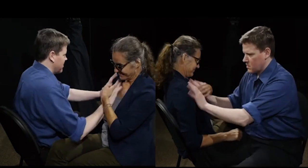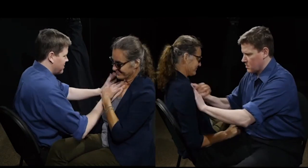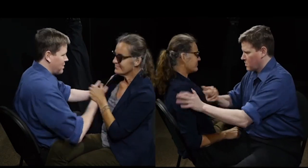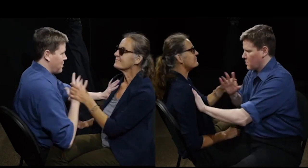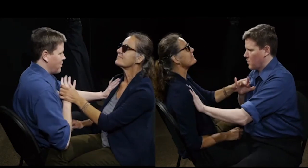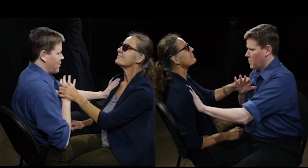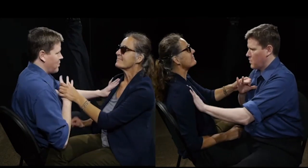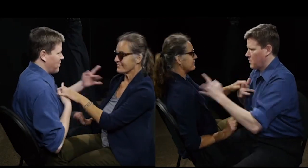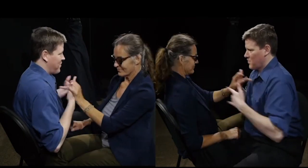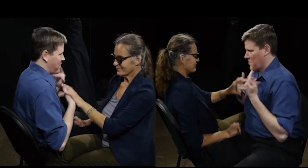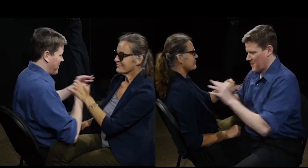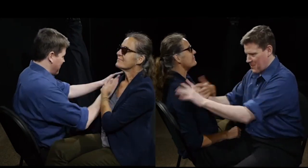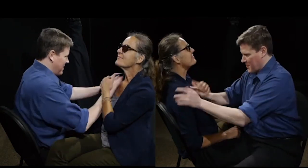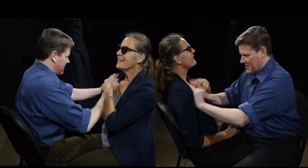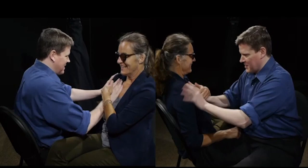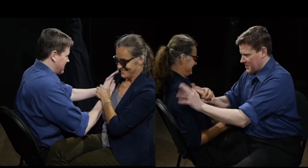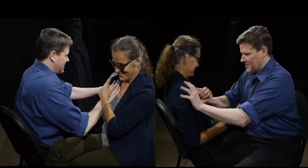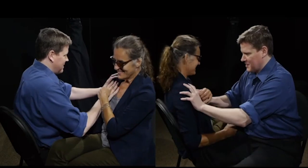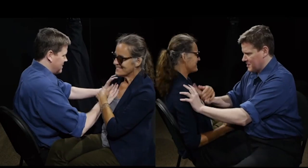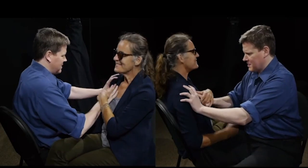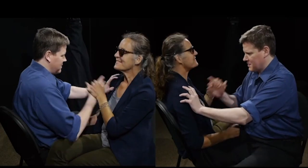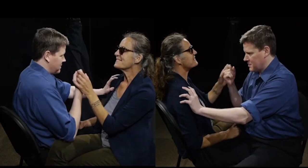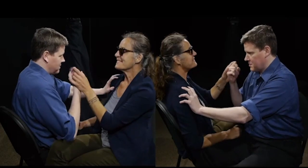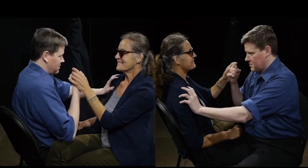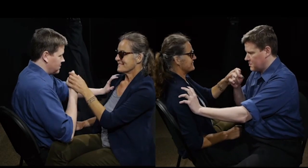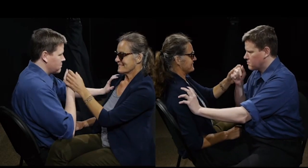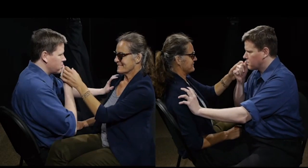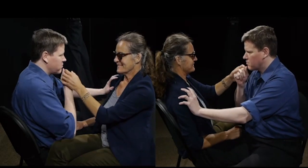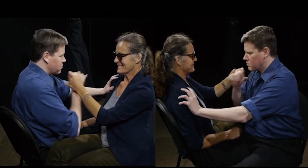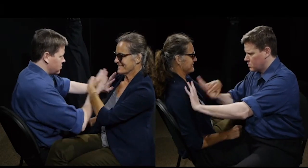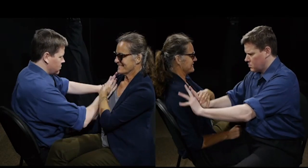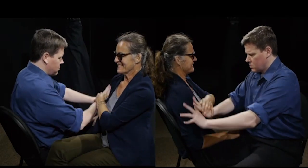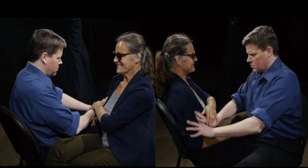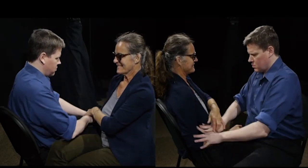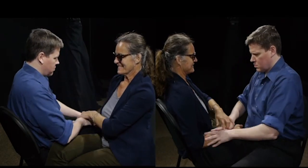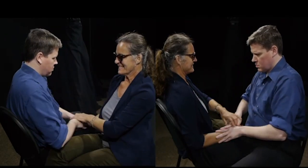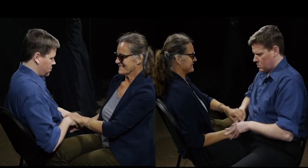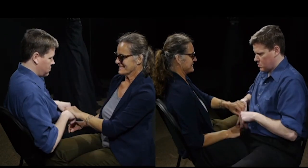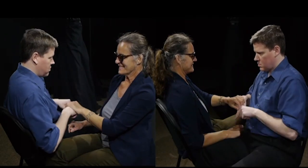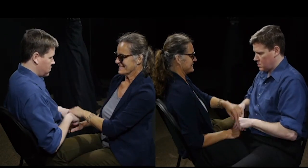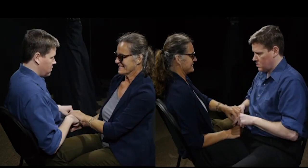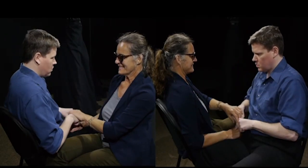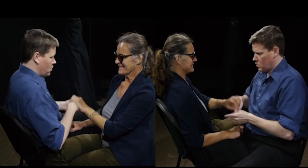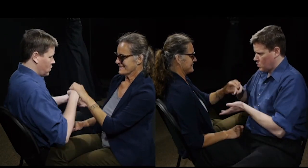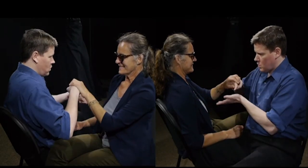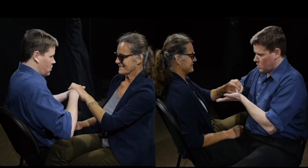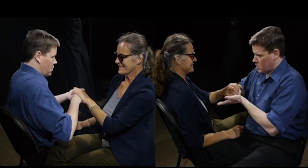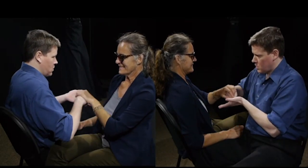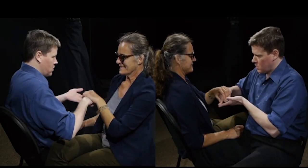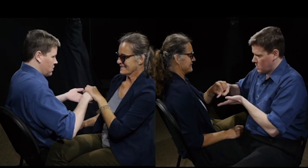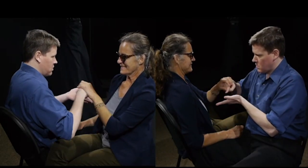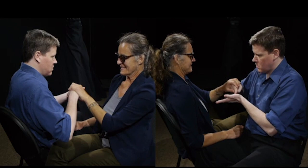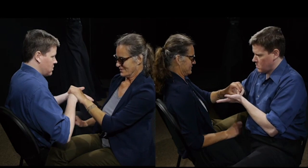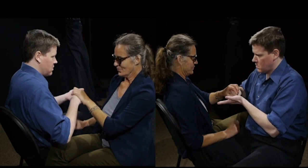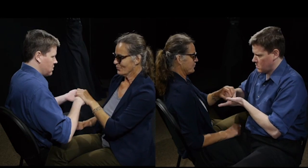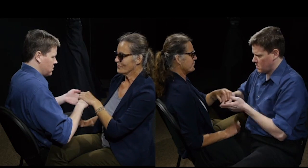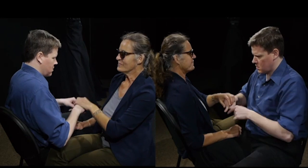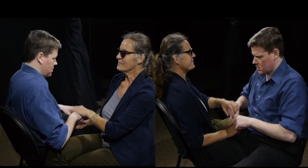we must be patient with the gradual pace of research as it struggles to keep up. It is easy to wish that research would just jump ahead to where all the buzz is,